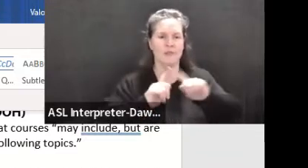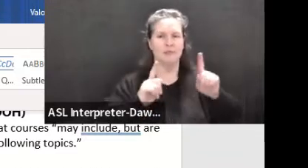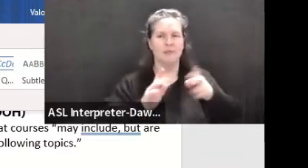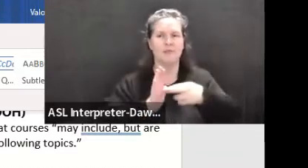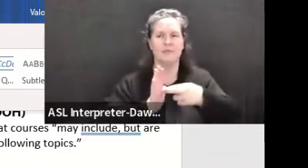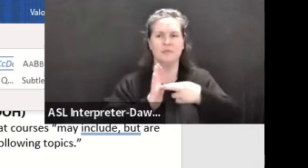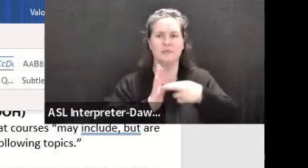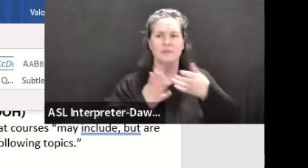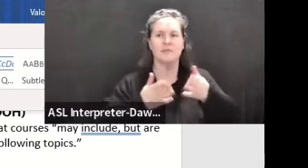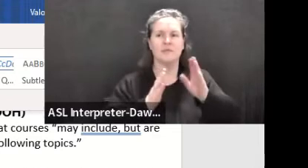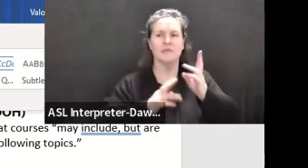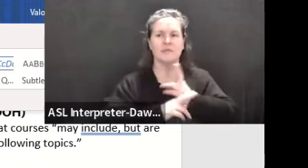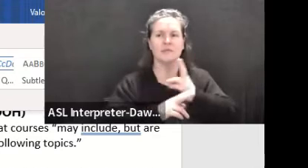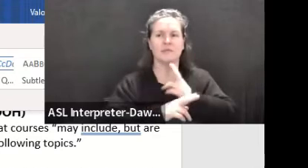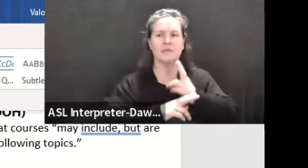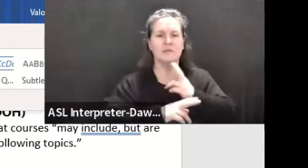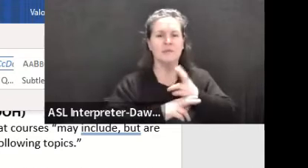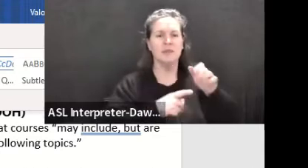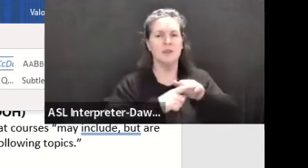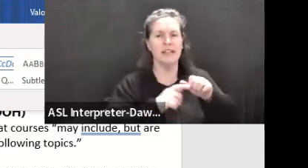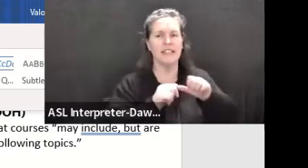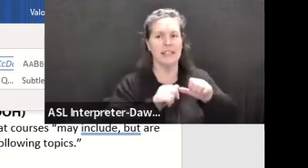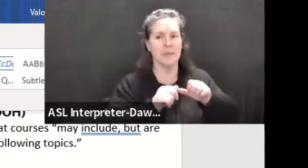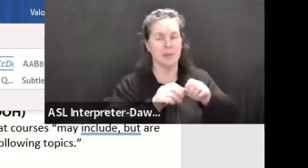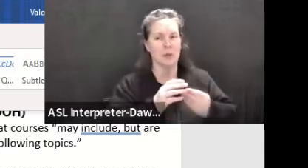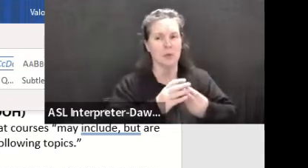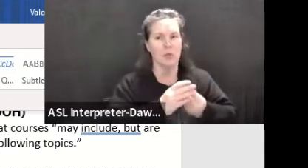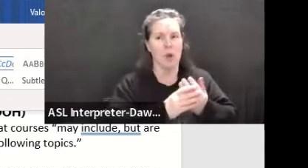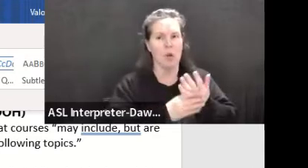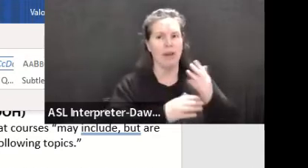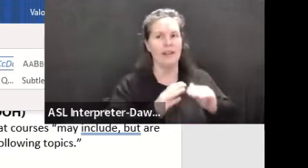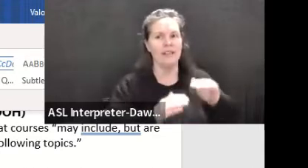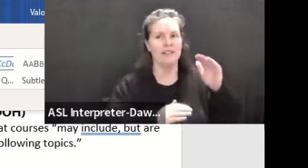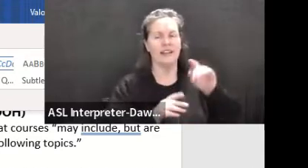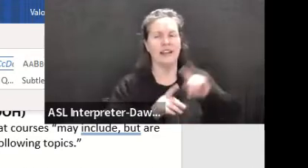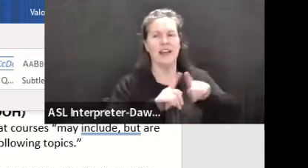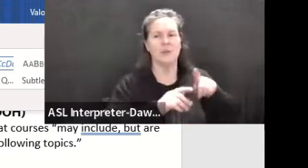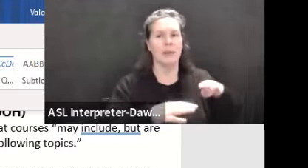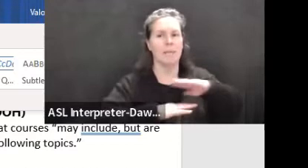to use trainings that were pushing them and keeping them at their growing edge as meeting this requirement, I hope that made sense.